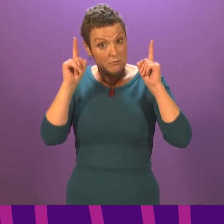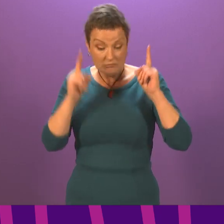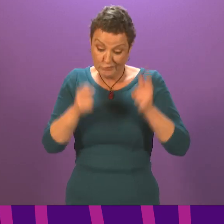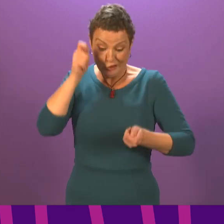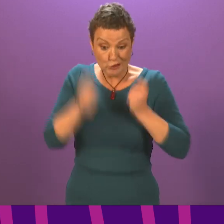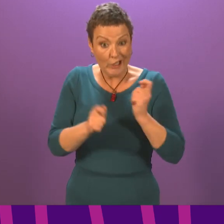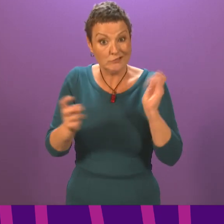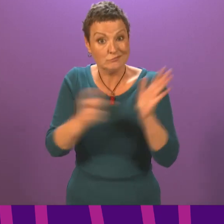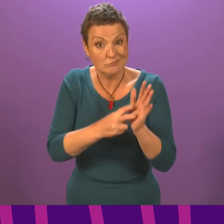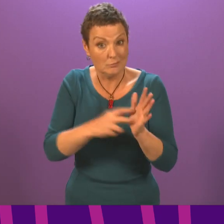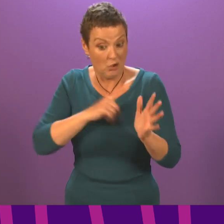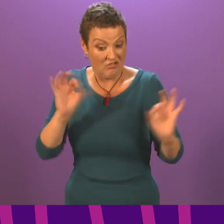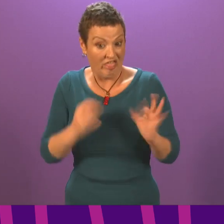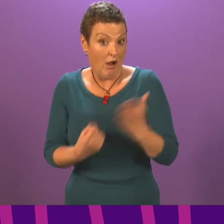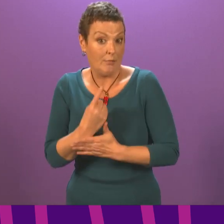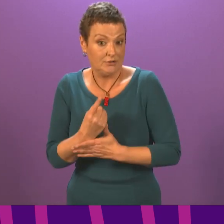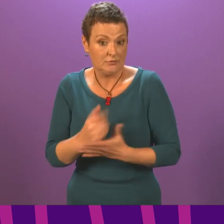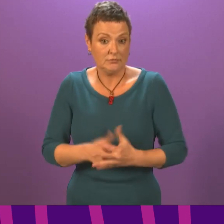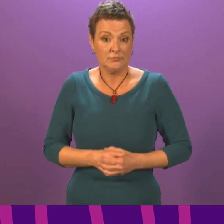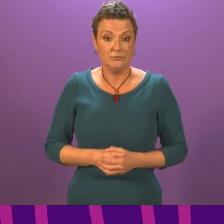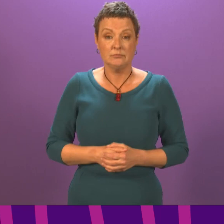The Presiding Officer (Ken Macintosh): I thank Mr Findlay. That has not been intimated